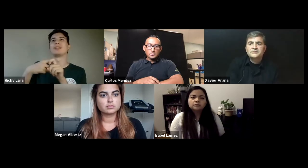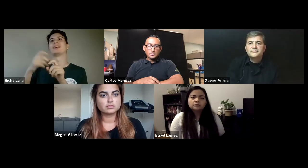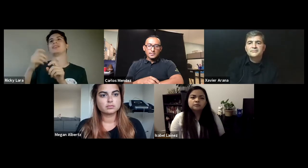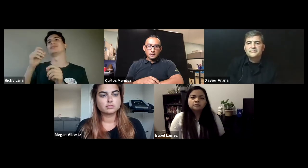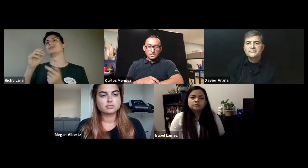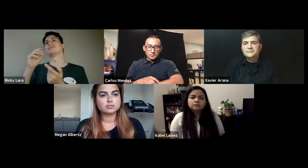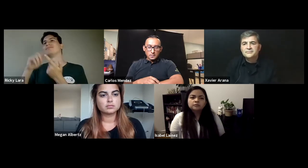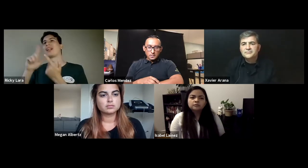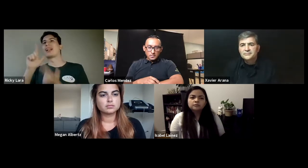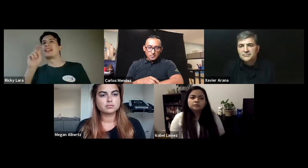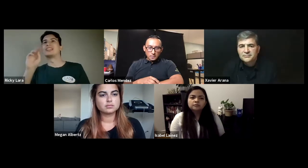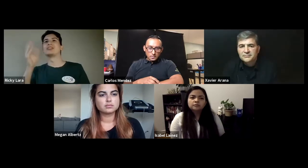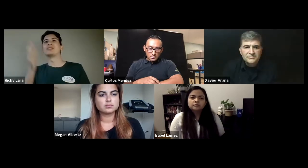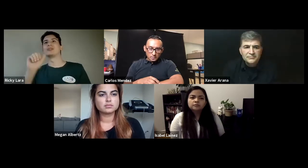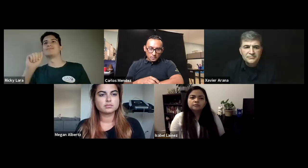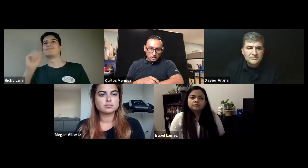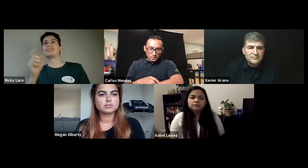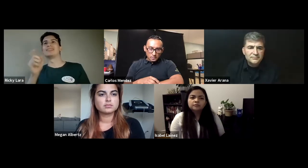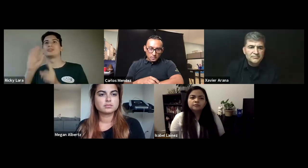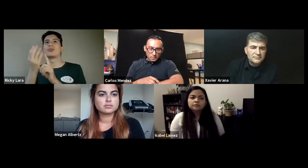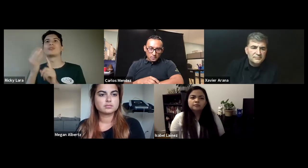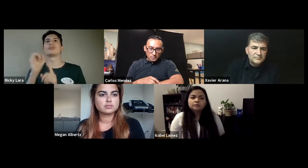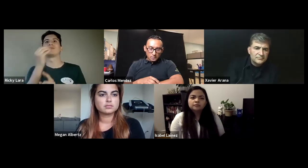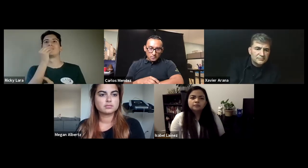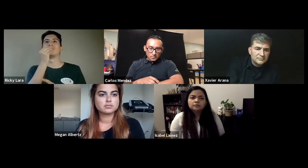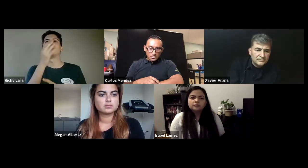You know, I see that you've all mentioned...